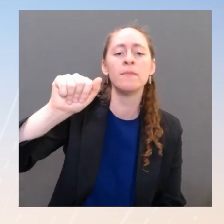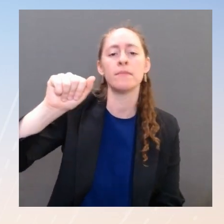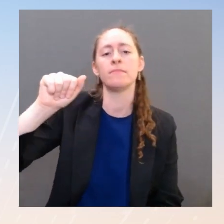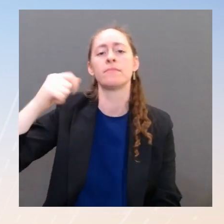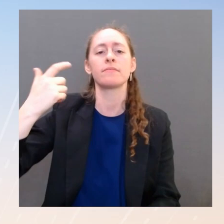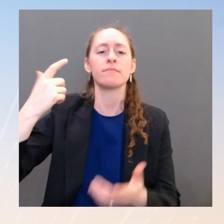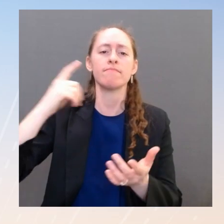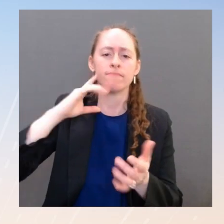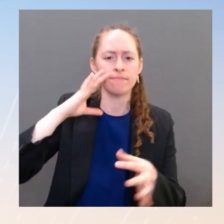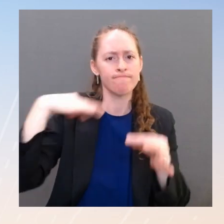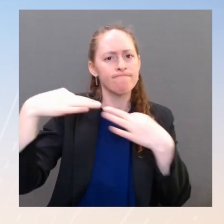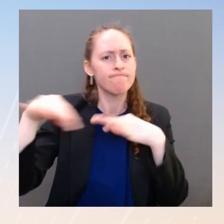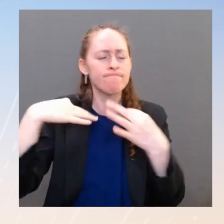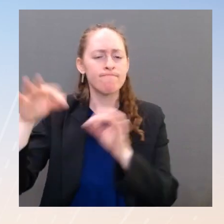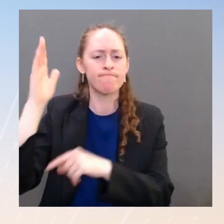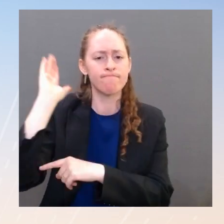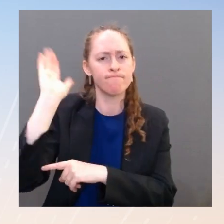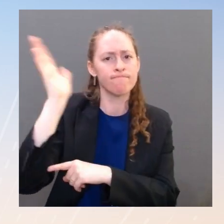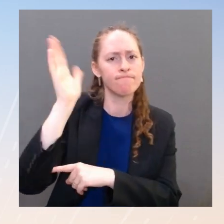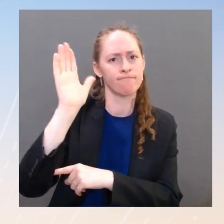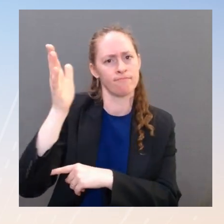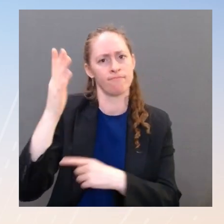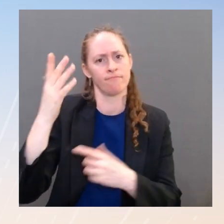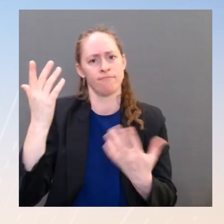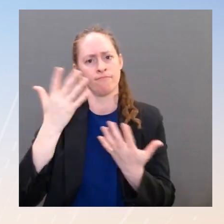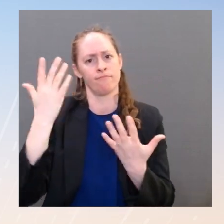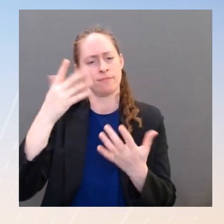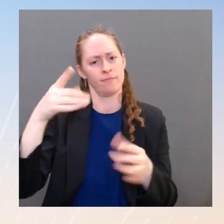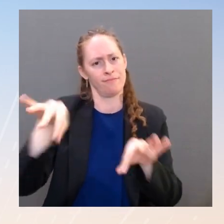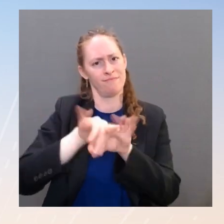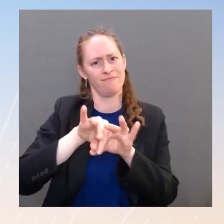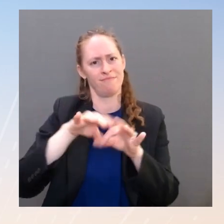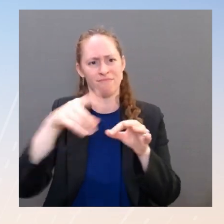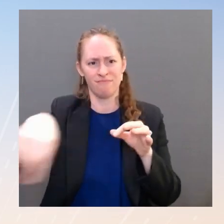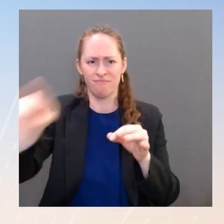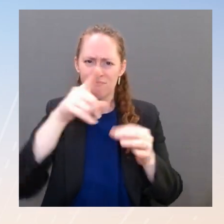it should not be lost on anyone that there is a dire need